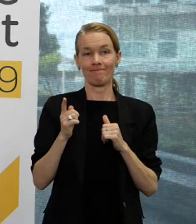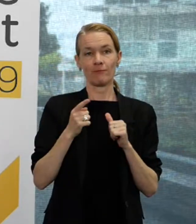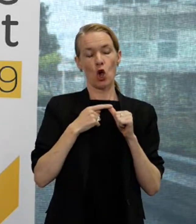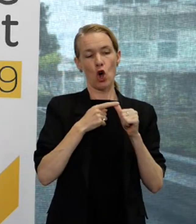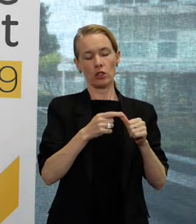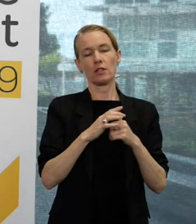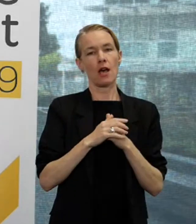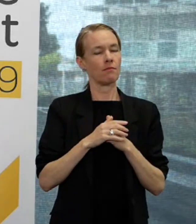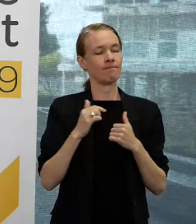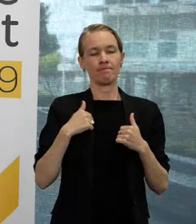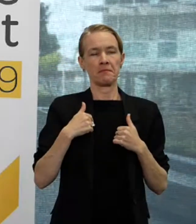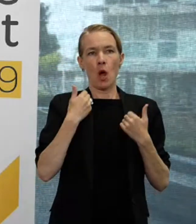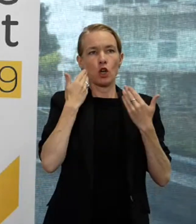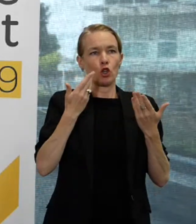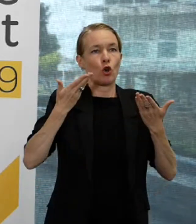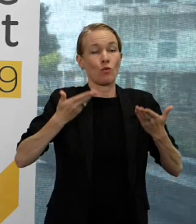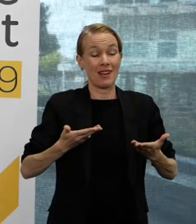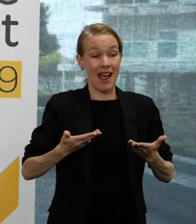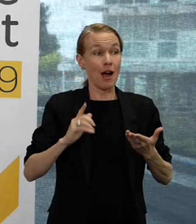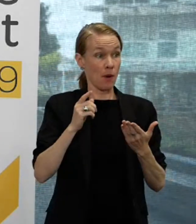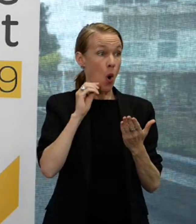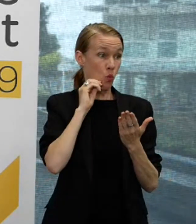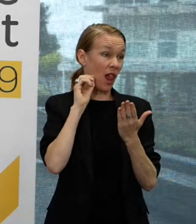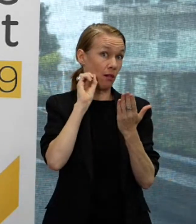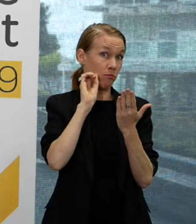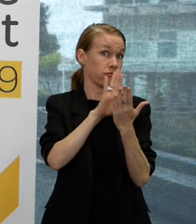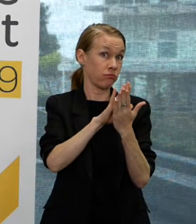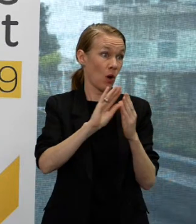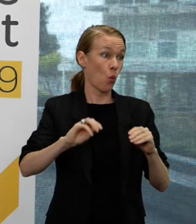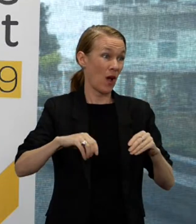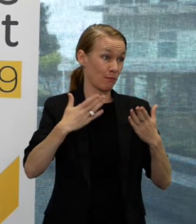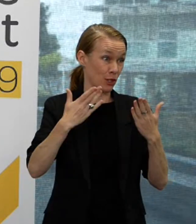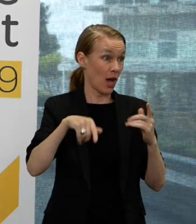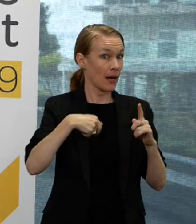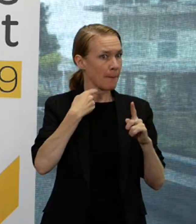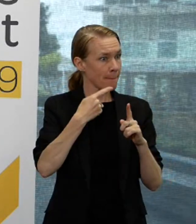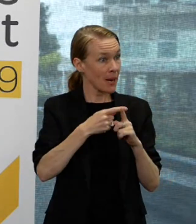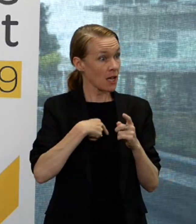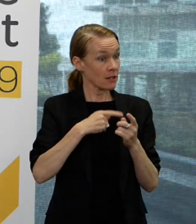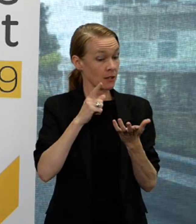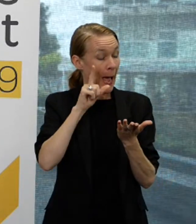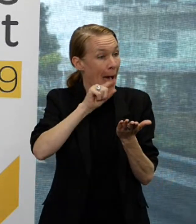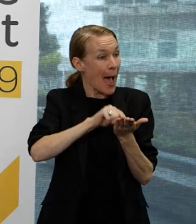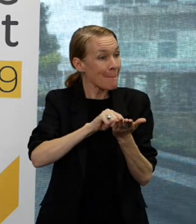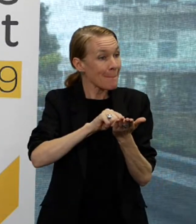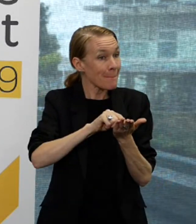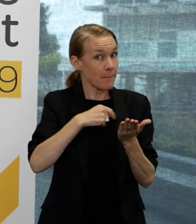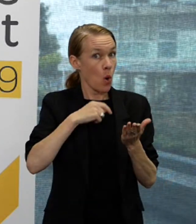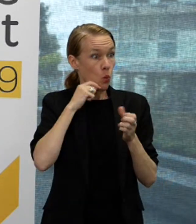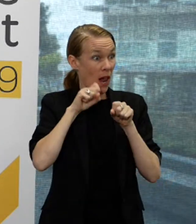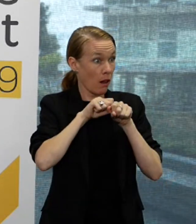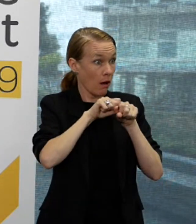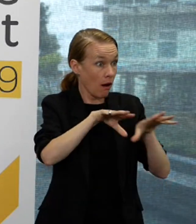App to push out notifications to anyone who might have been there during that period. The key thing for people, of course,